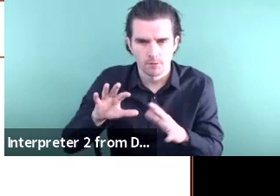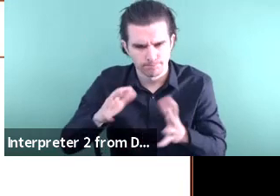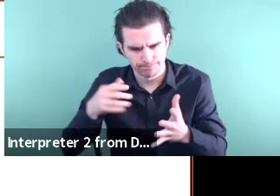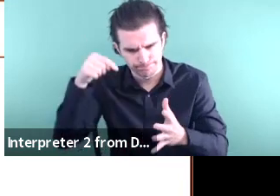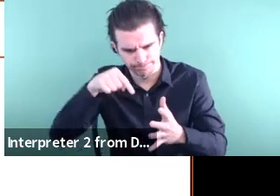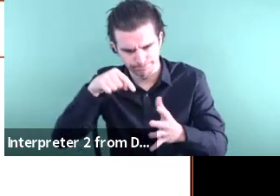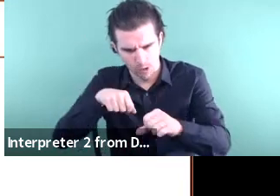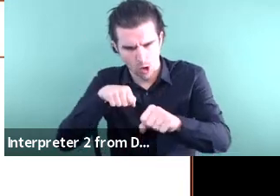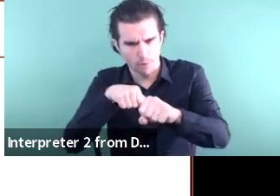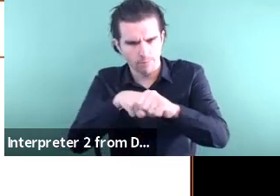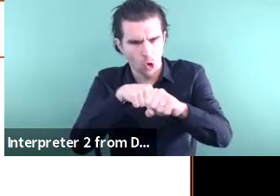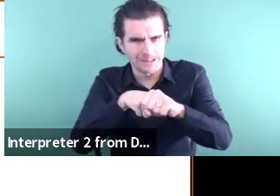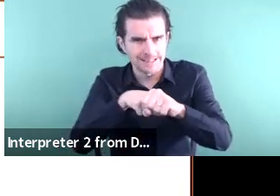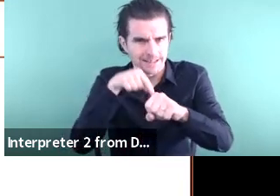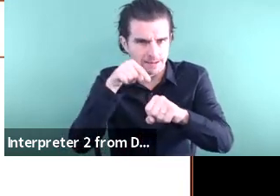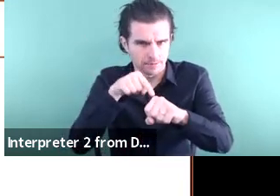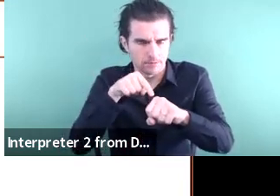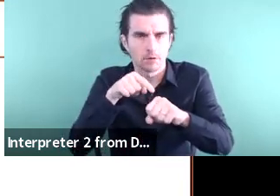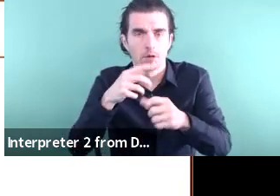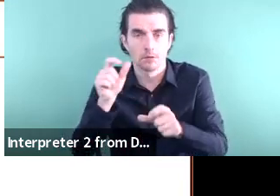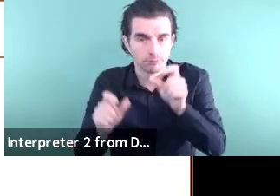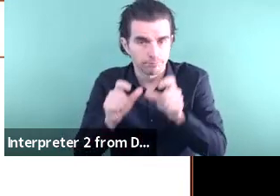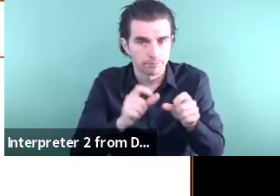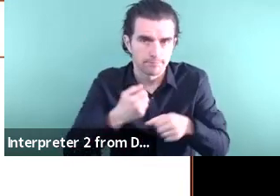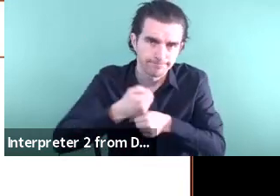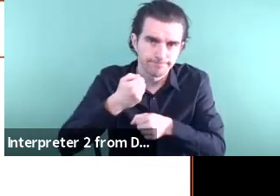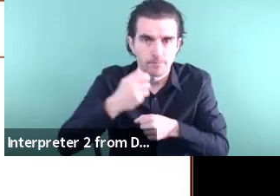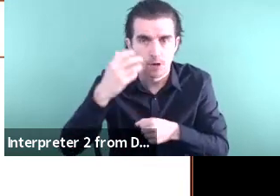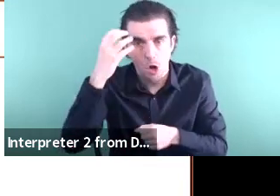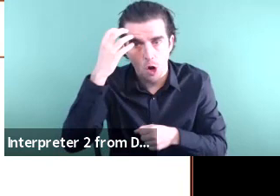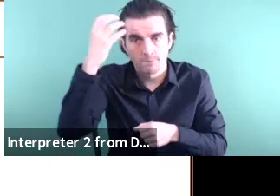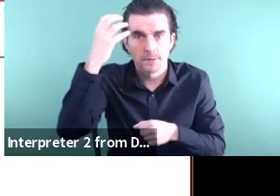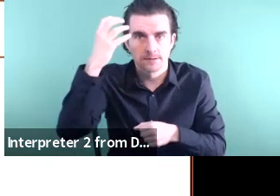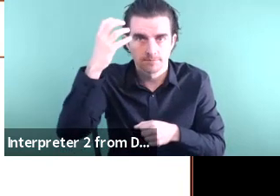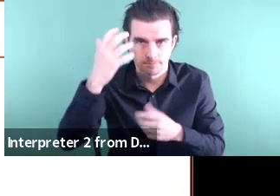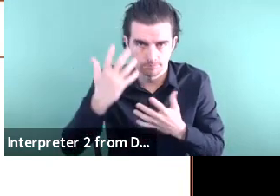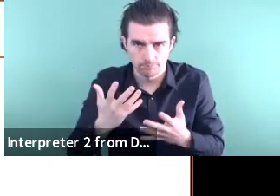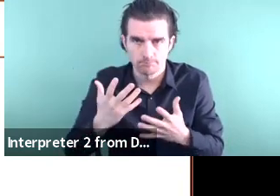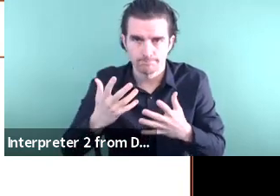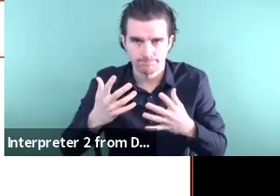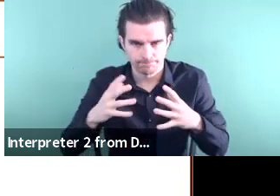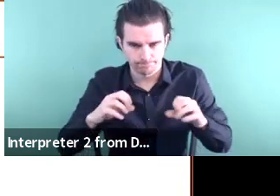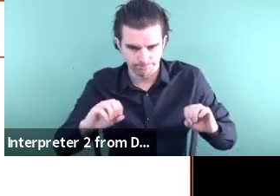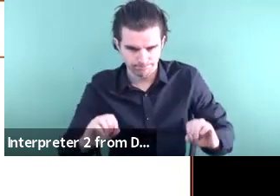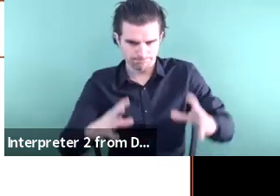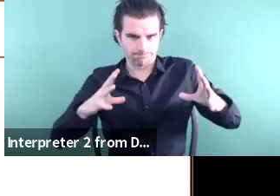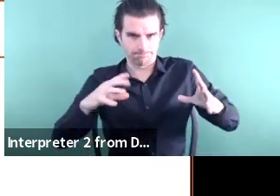it was a poverty targeted cash transfer which come with a food voucher for poor households.